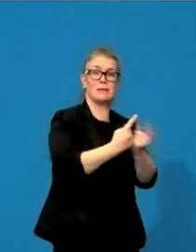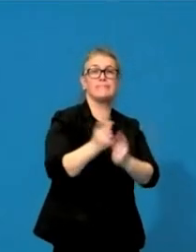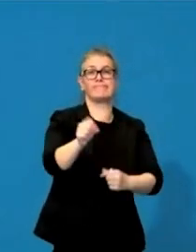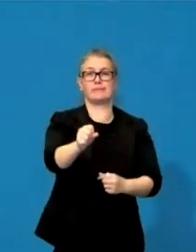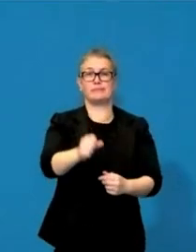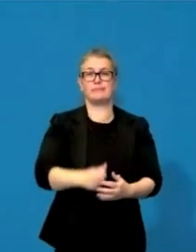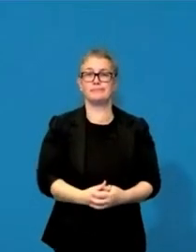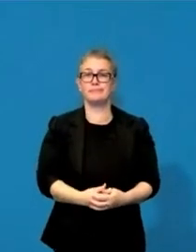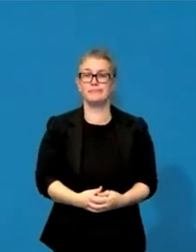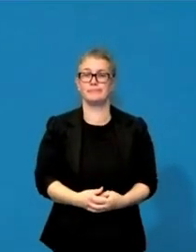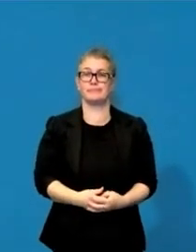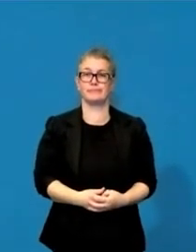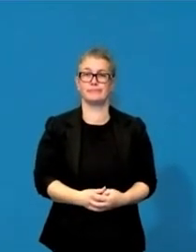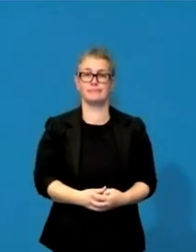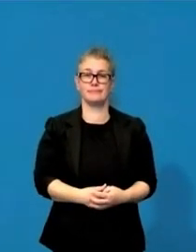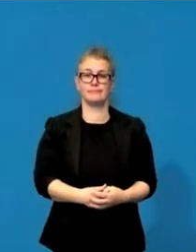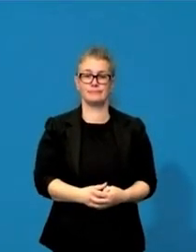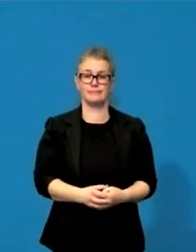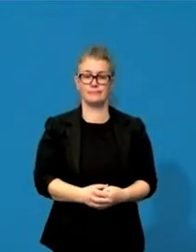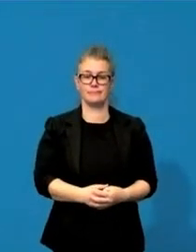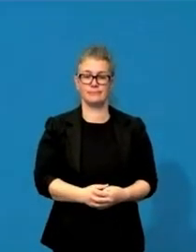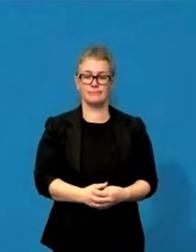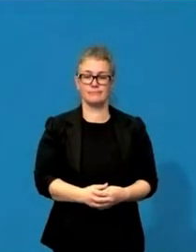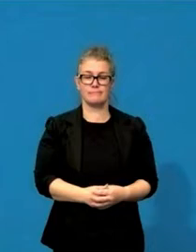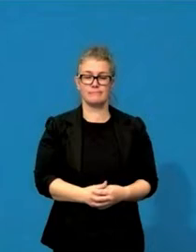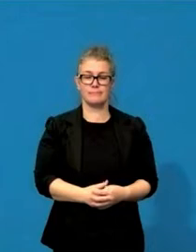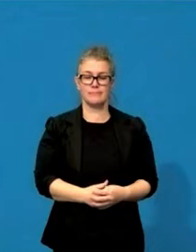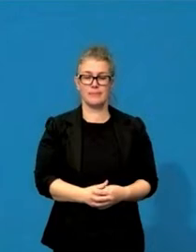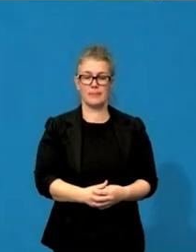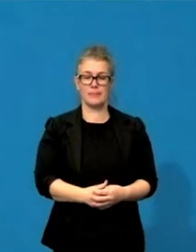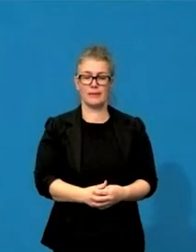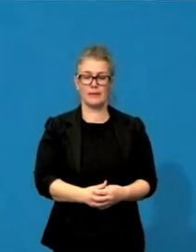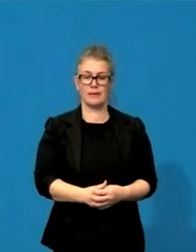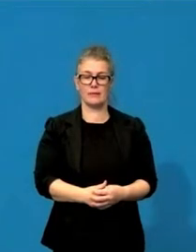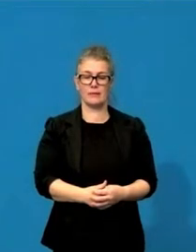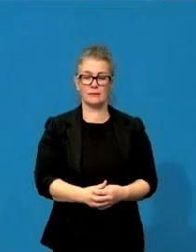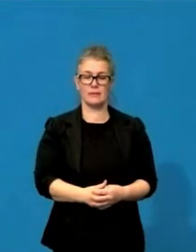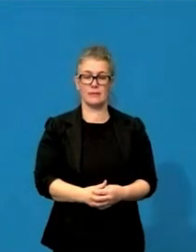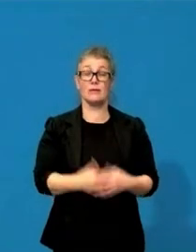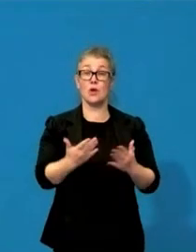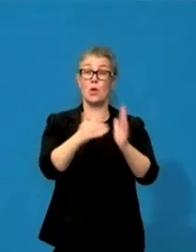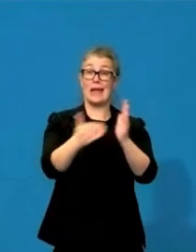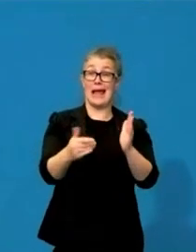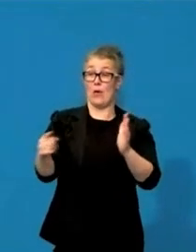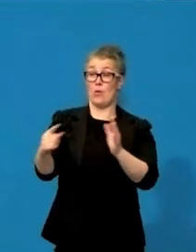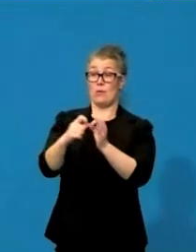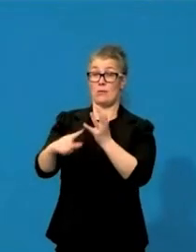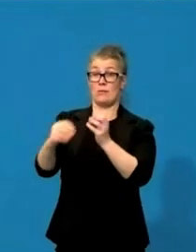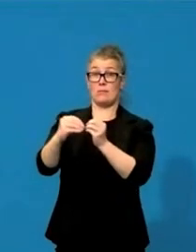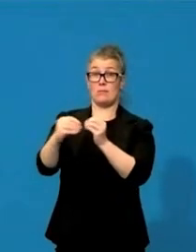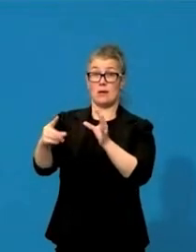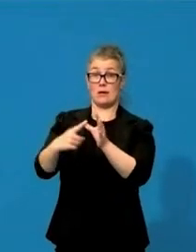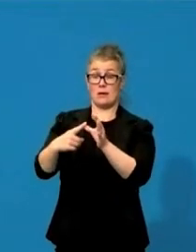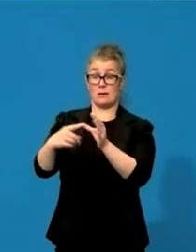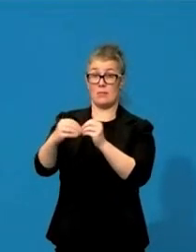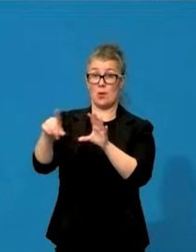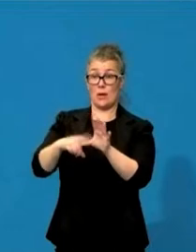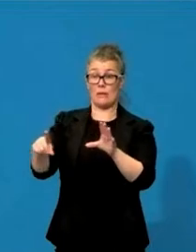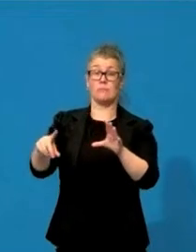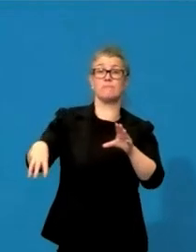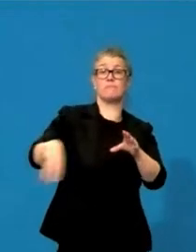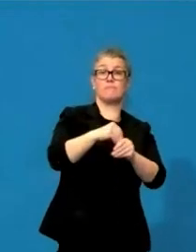And now, after initially signing Bubbaboy up for the NDIS, how do you